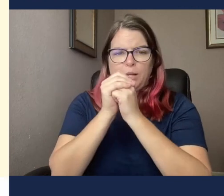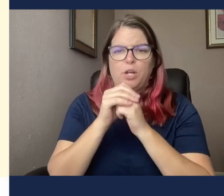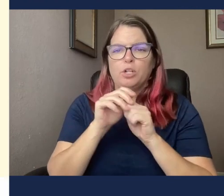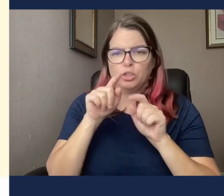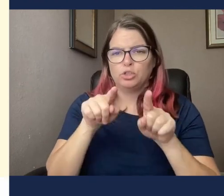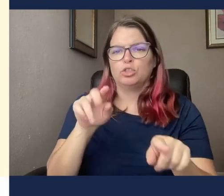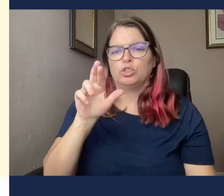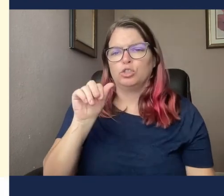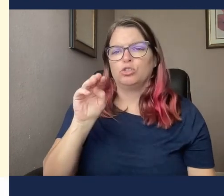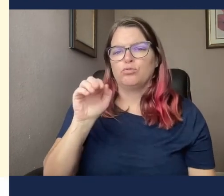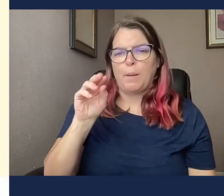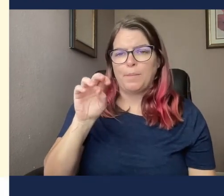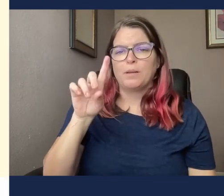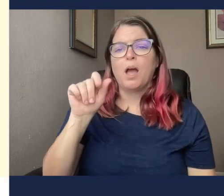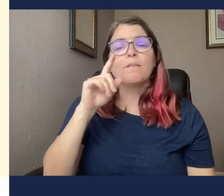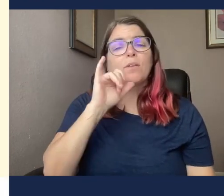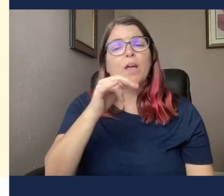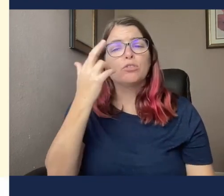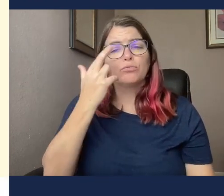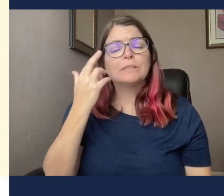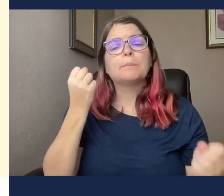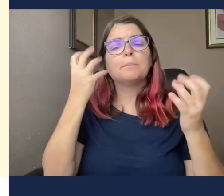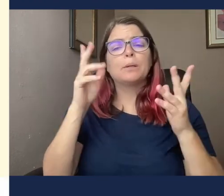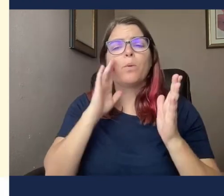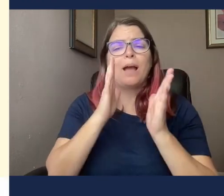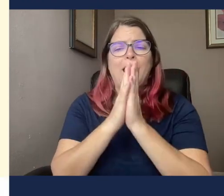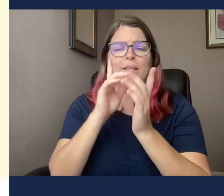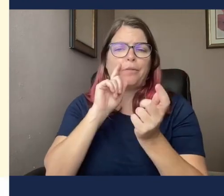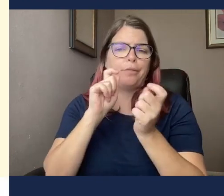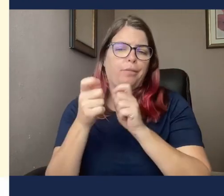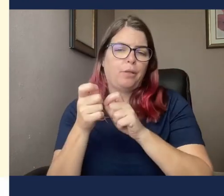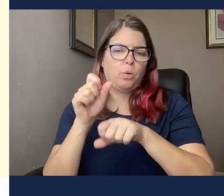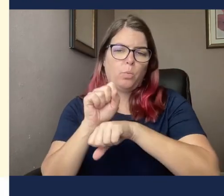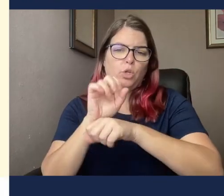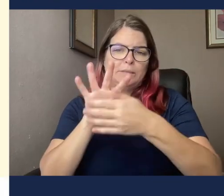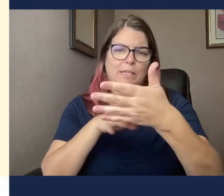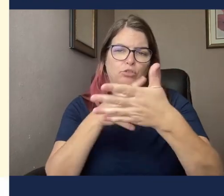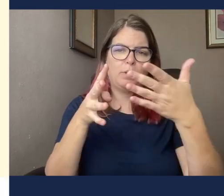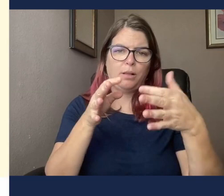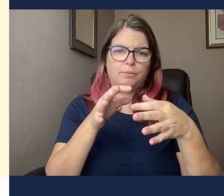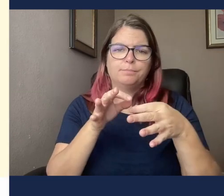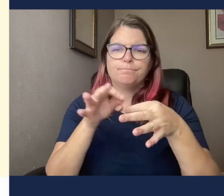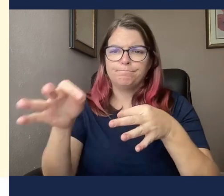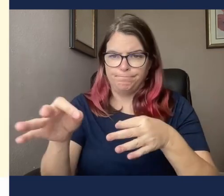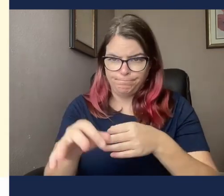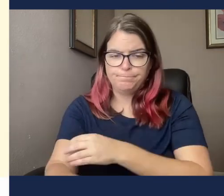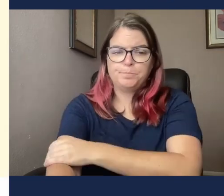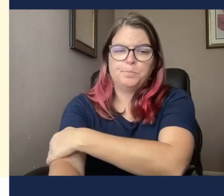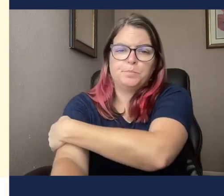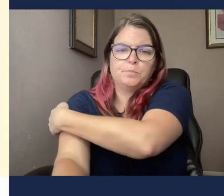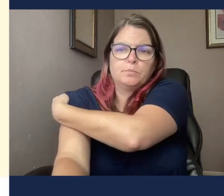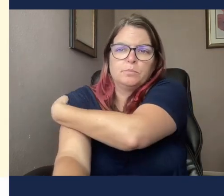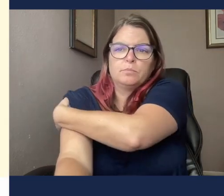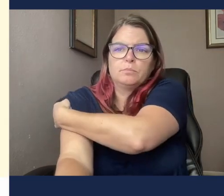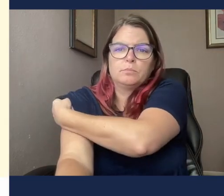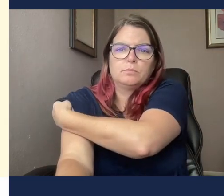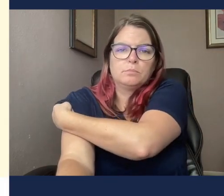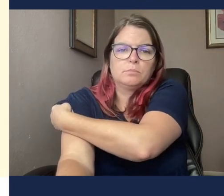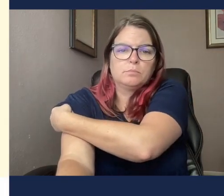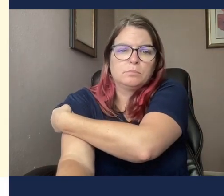environment. And we're gonna stop here. So thank you. Thank you, Maha, for